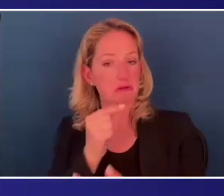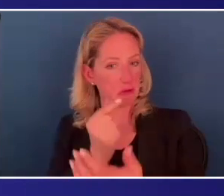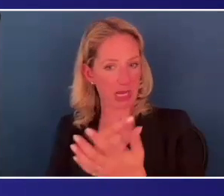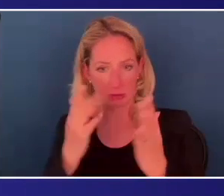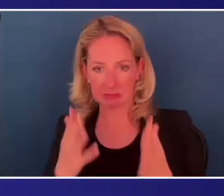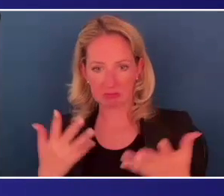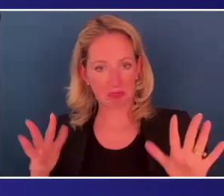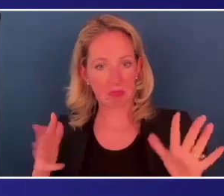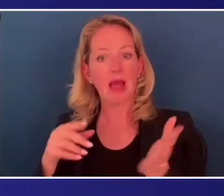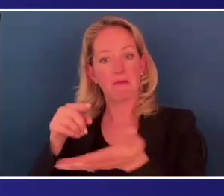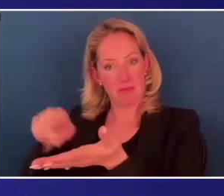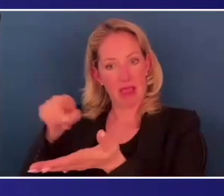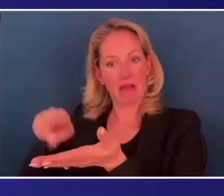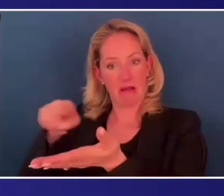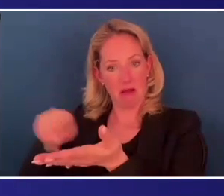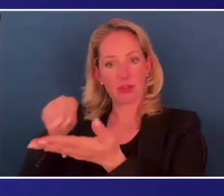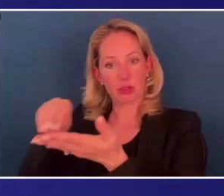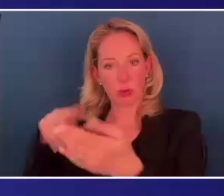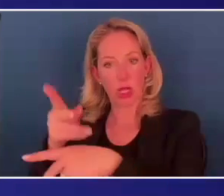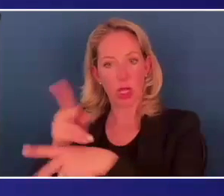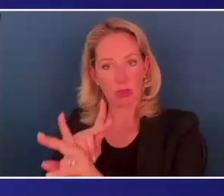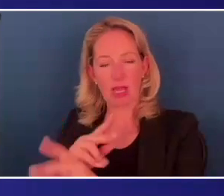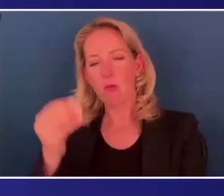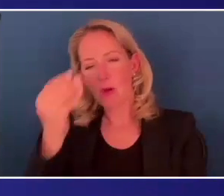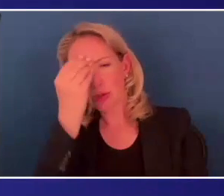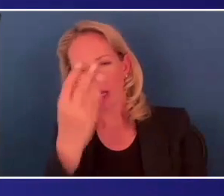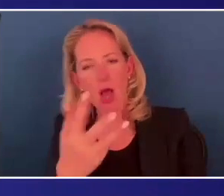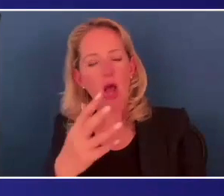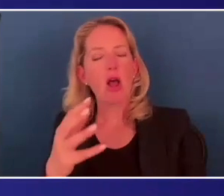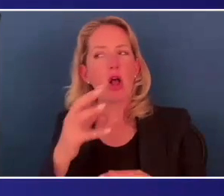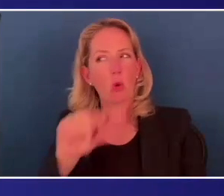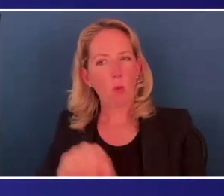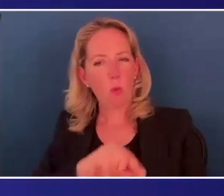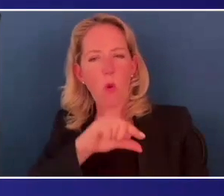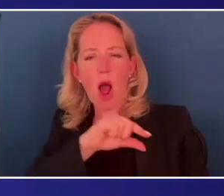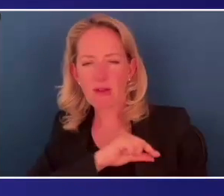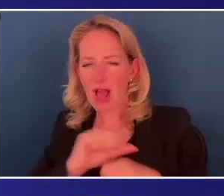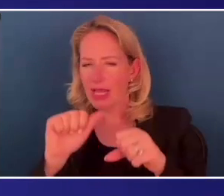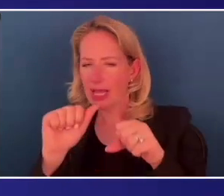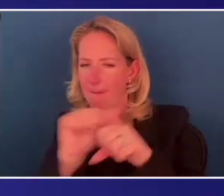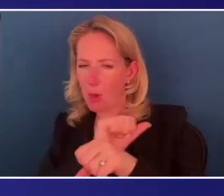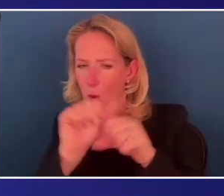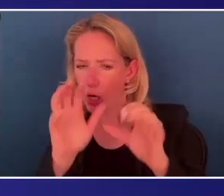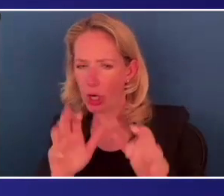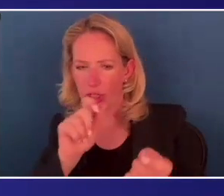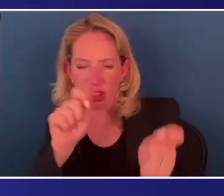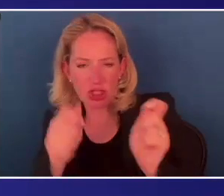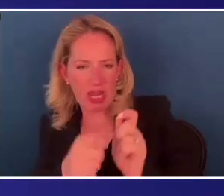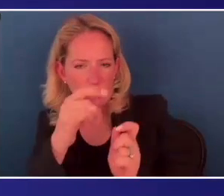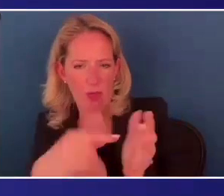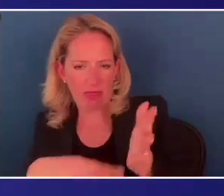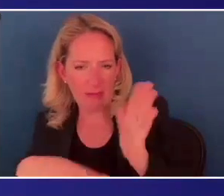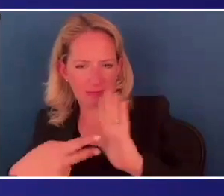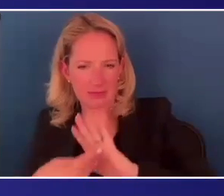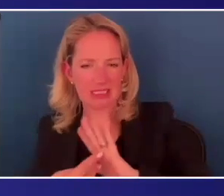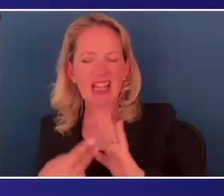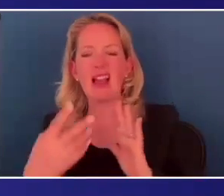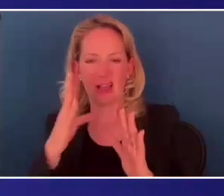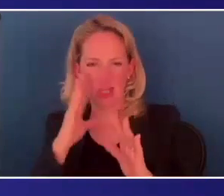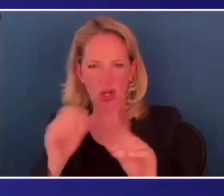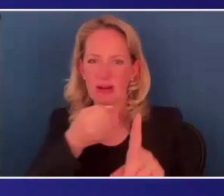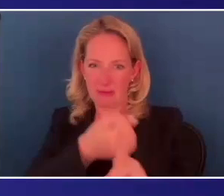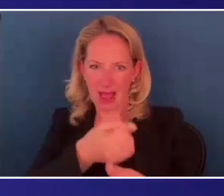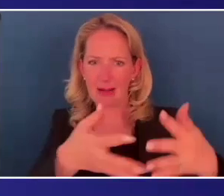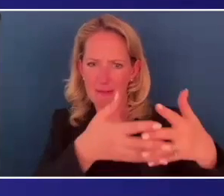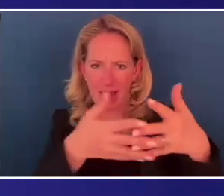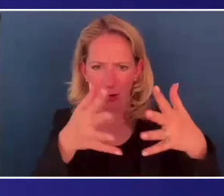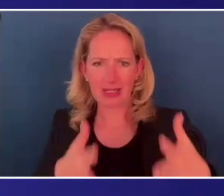I wanted to speak to you today about how changing the definition of a qualified employer could have an impact on American citizens who are relying on or will be relying on public service loan for Yes.